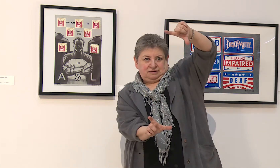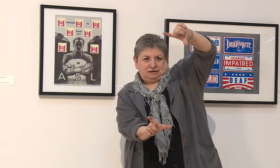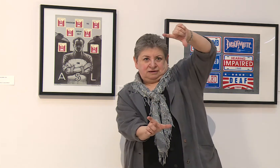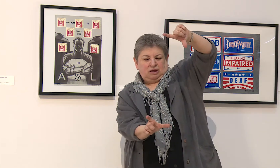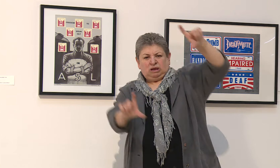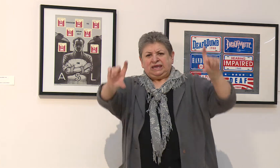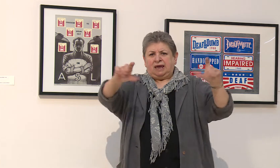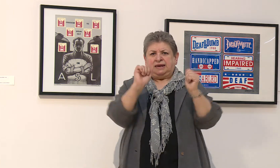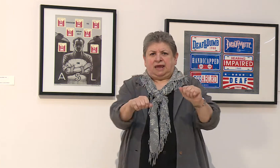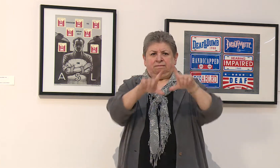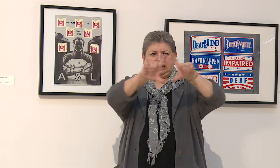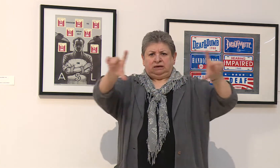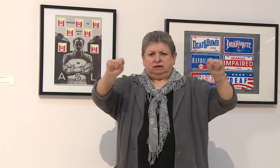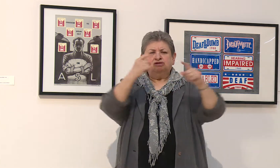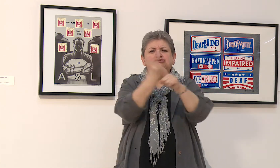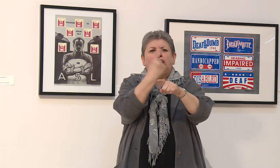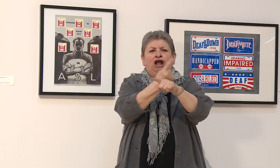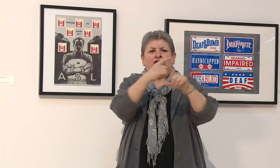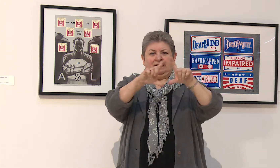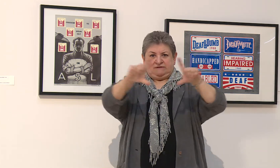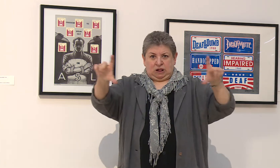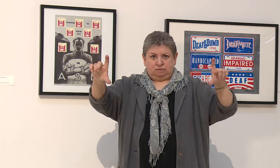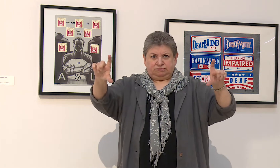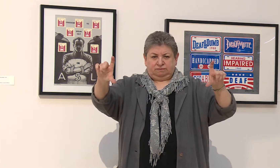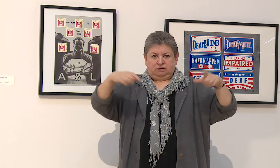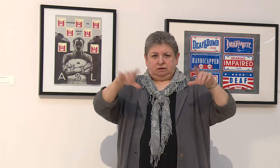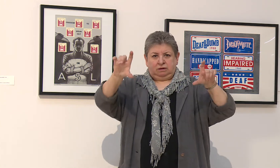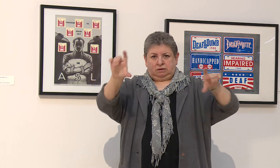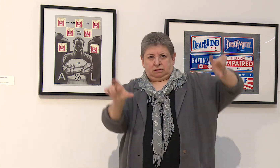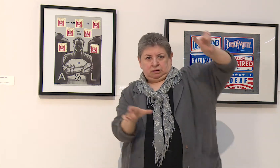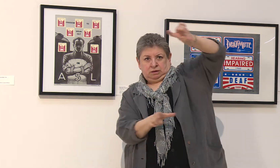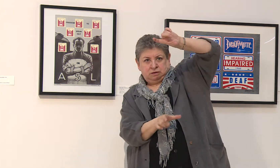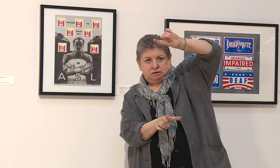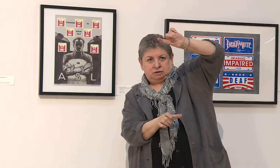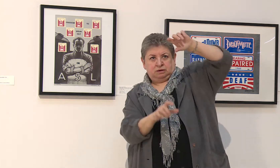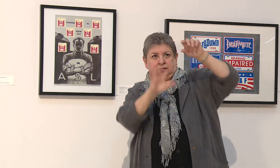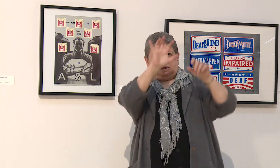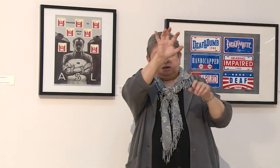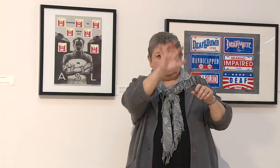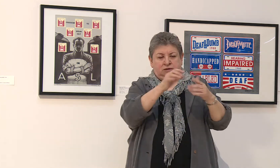It was created on a normal letter-sized envelope, oriented vertically,